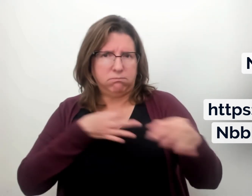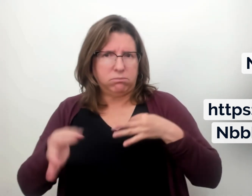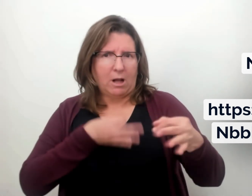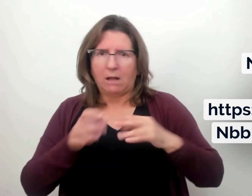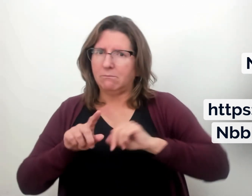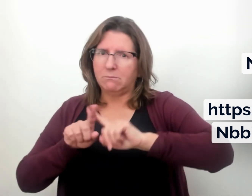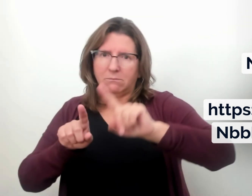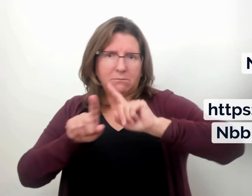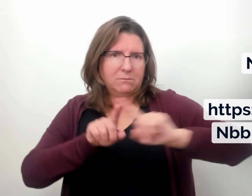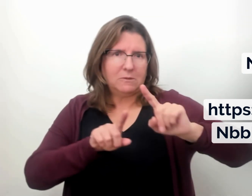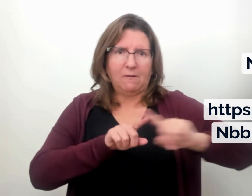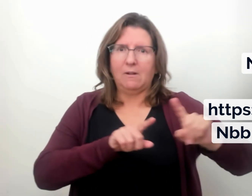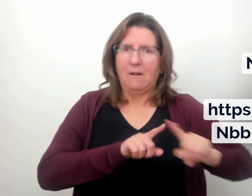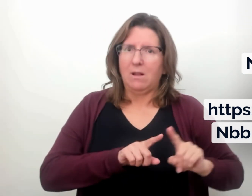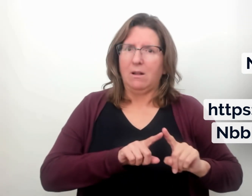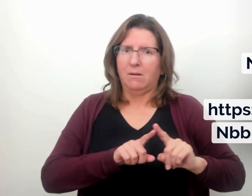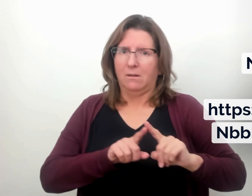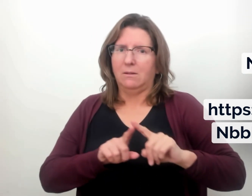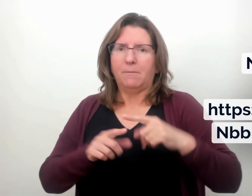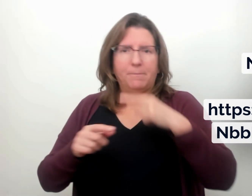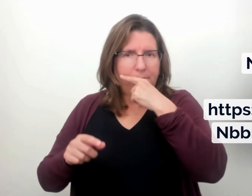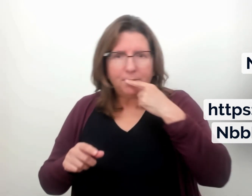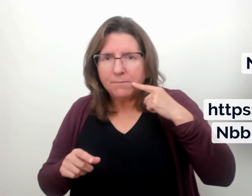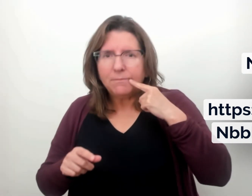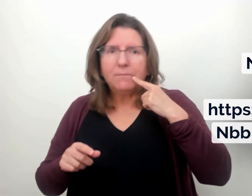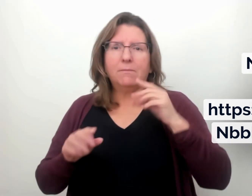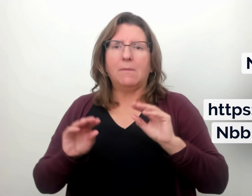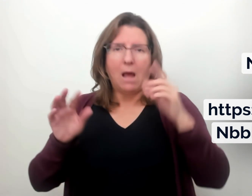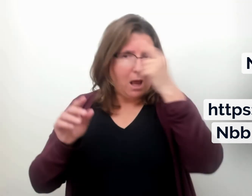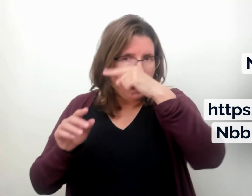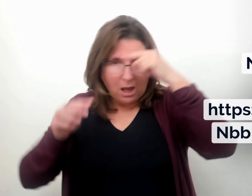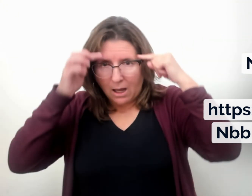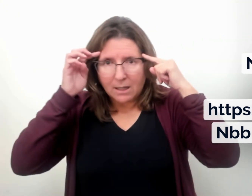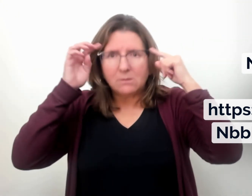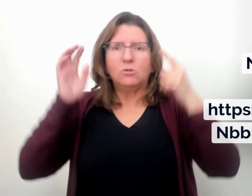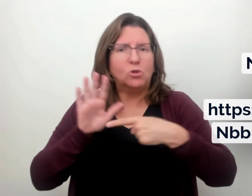Really cool! It illustrates a lot more about the nuances of facial grammar and non-manual markers.